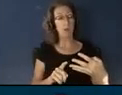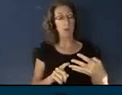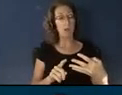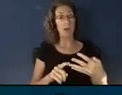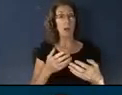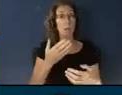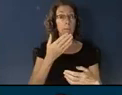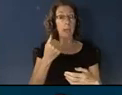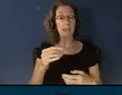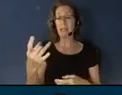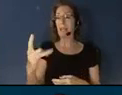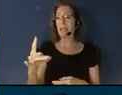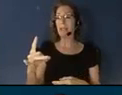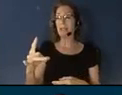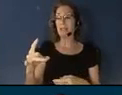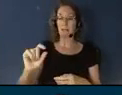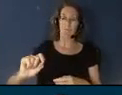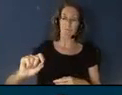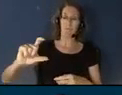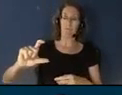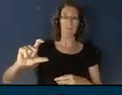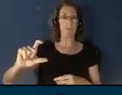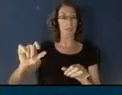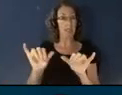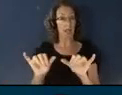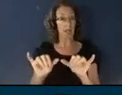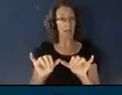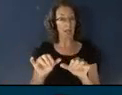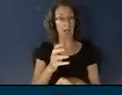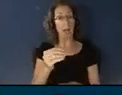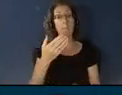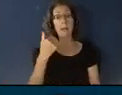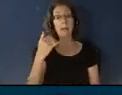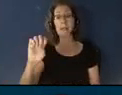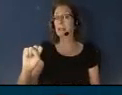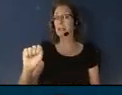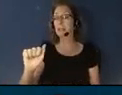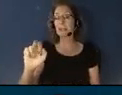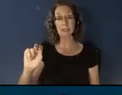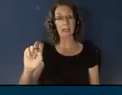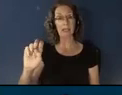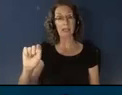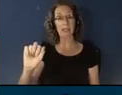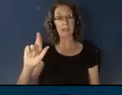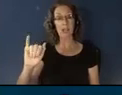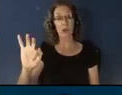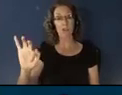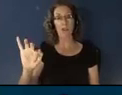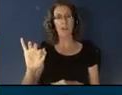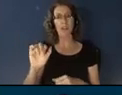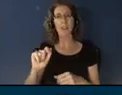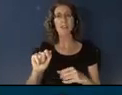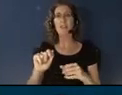point size font and use a Sans-Serif font that's one without the little you know it's a non-like